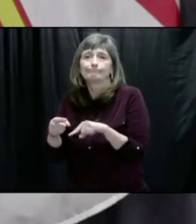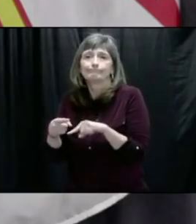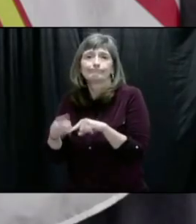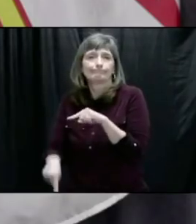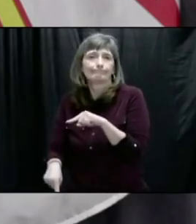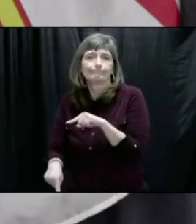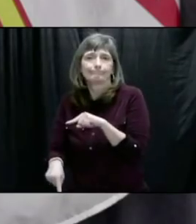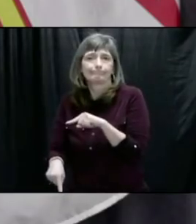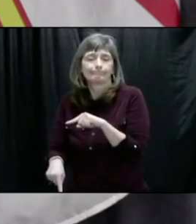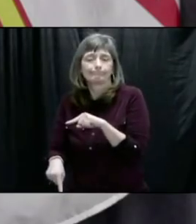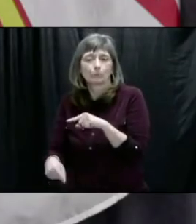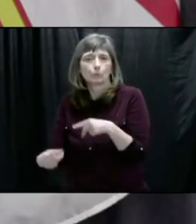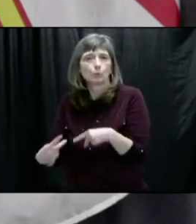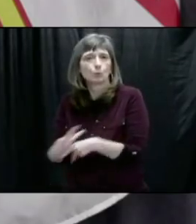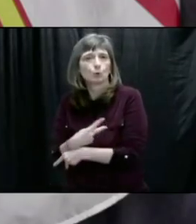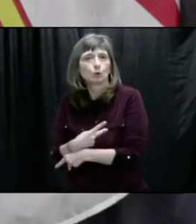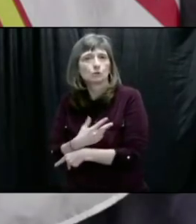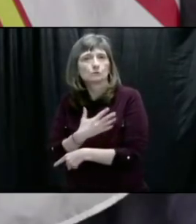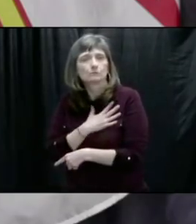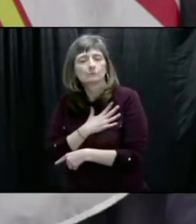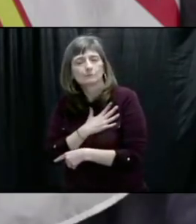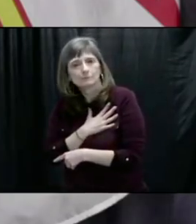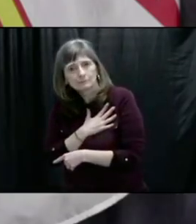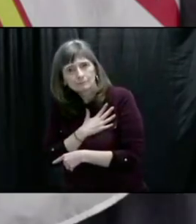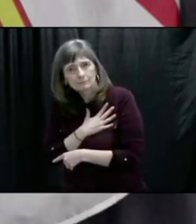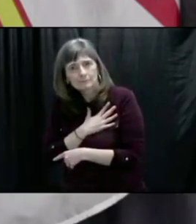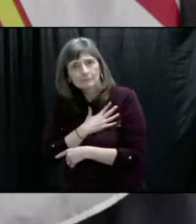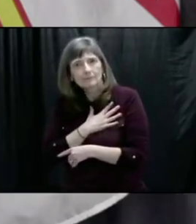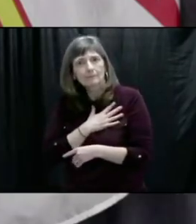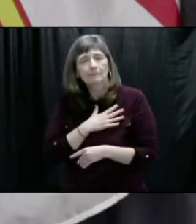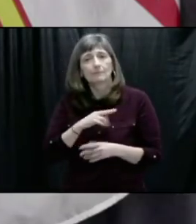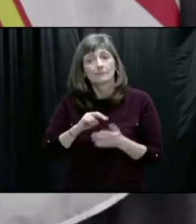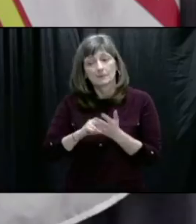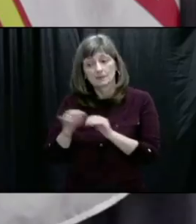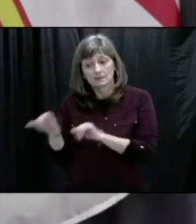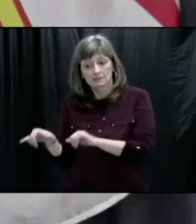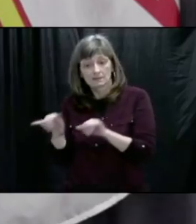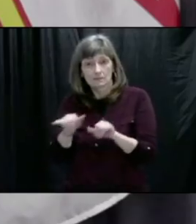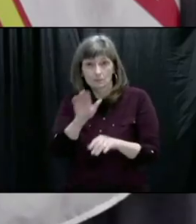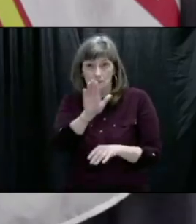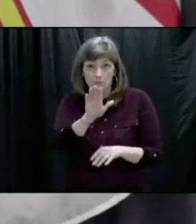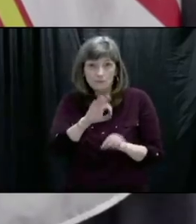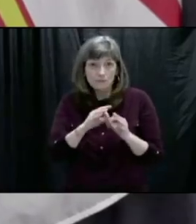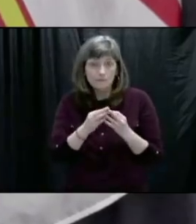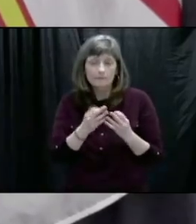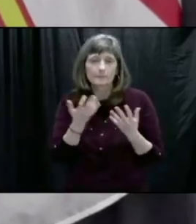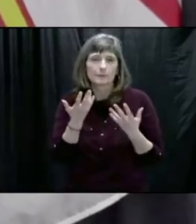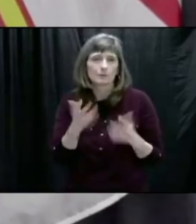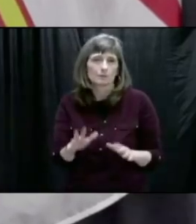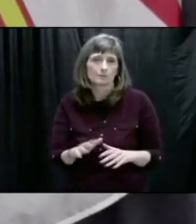MOST. IT'S DEVASTATING FOR THESE FAMILIES.